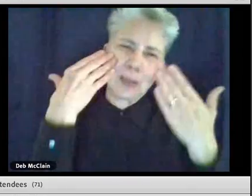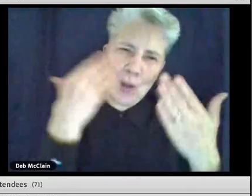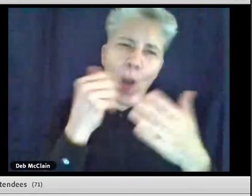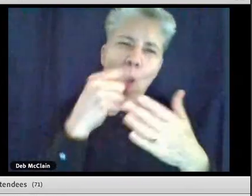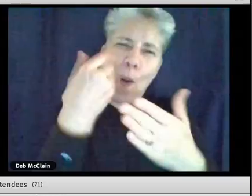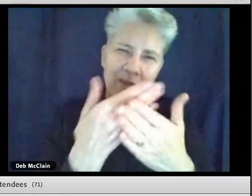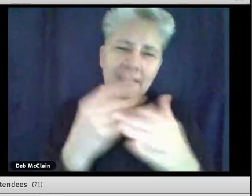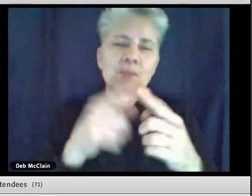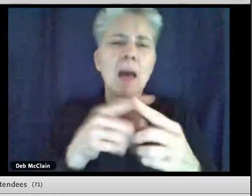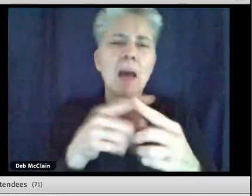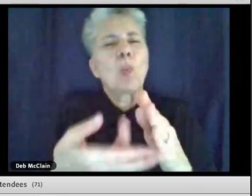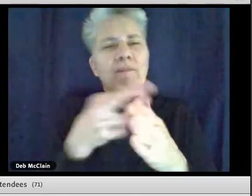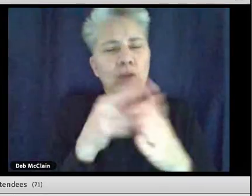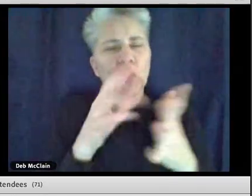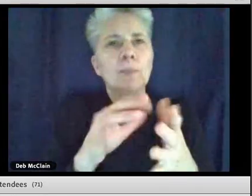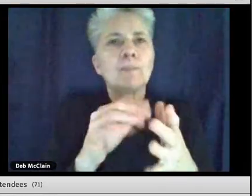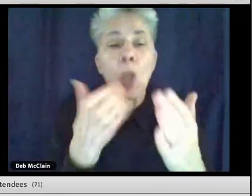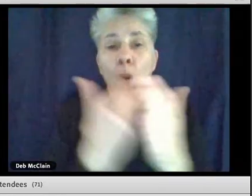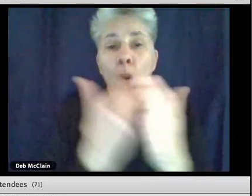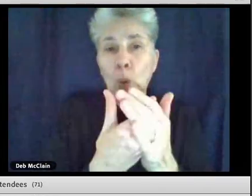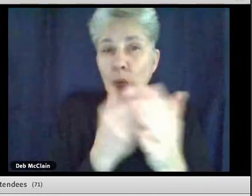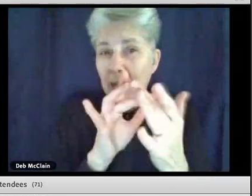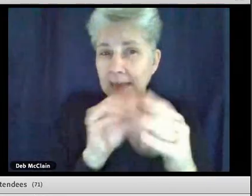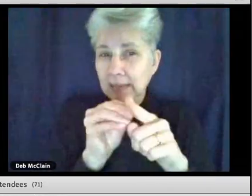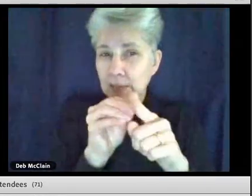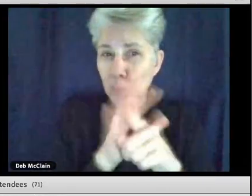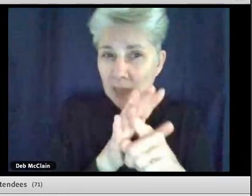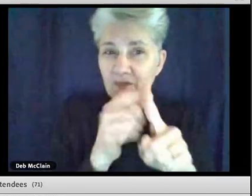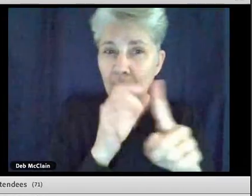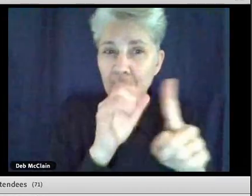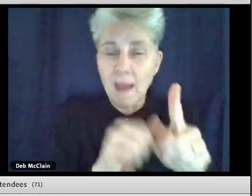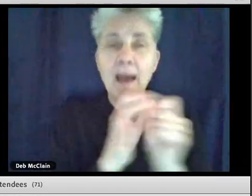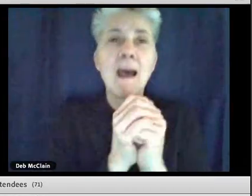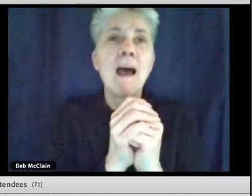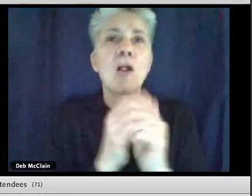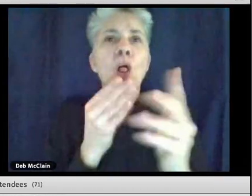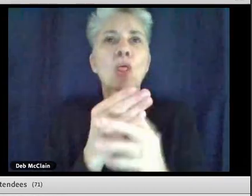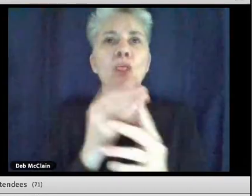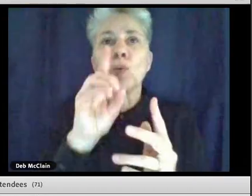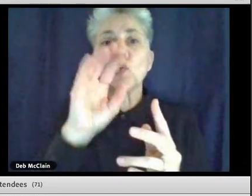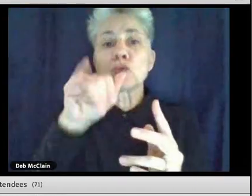It's close contact. It spreads through droplets between people